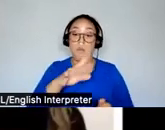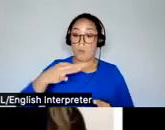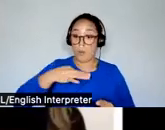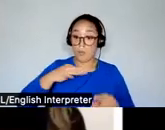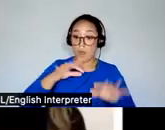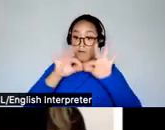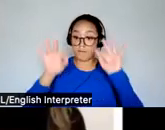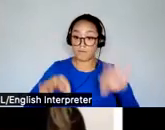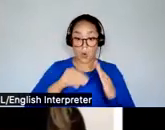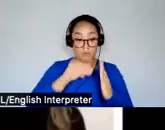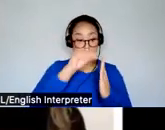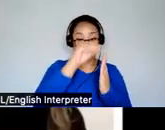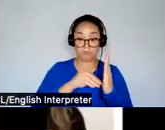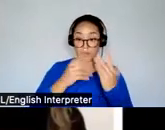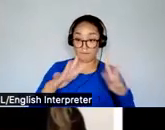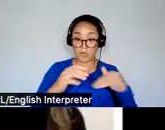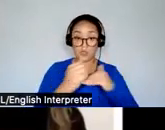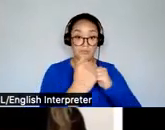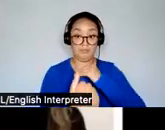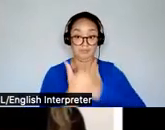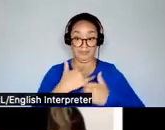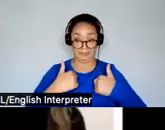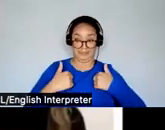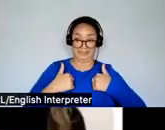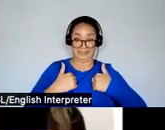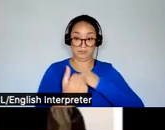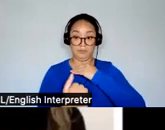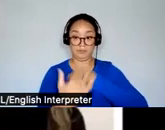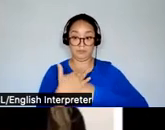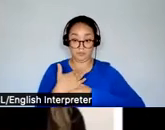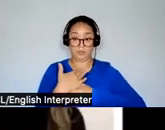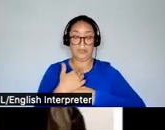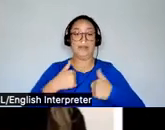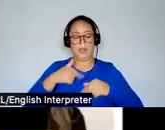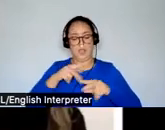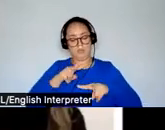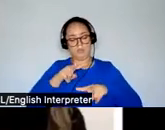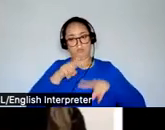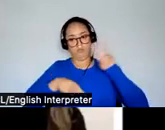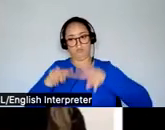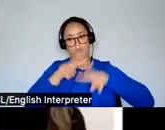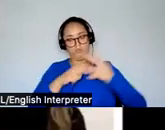And once it's submitted to me, I will then review your application form.